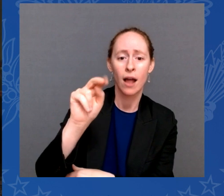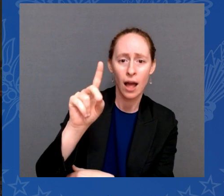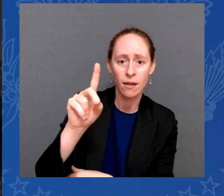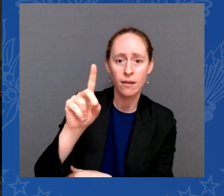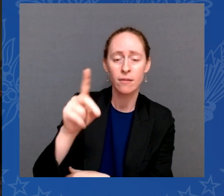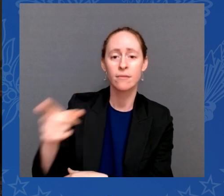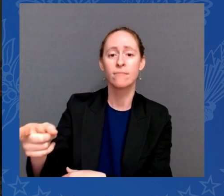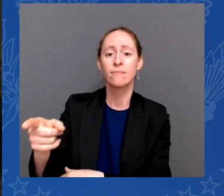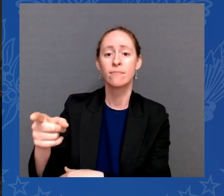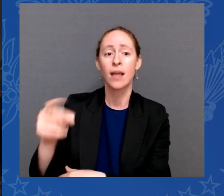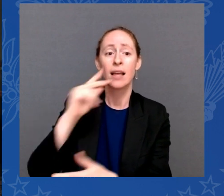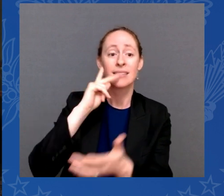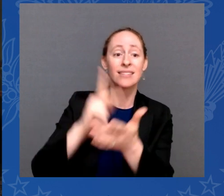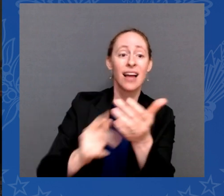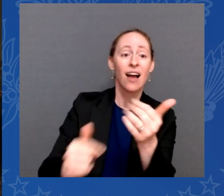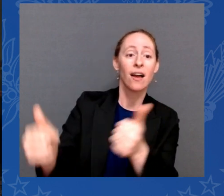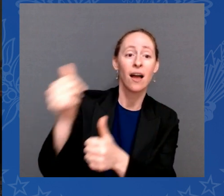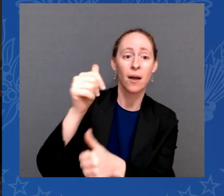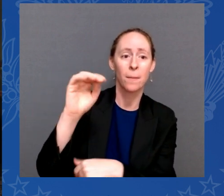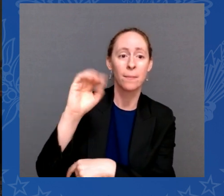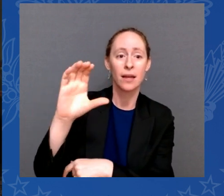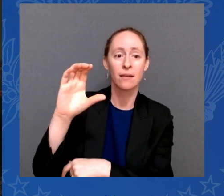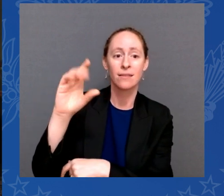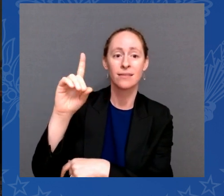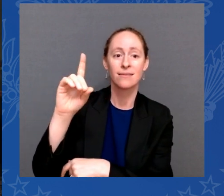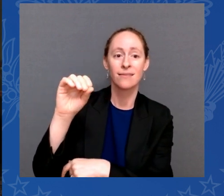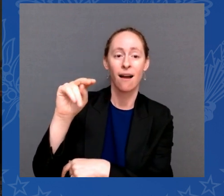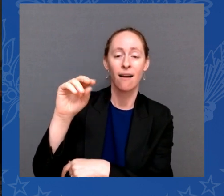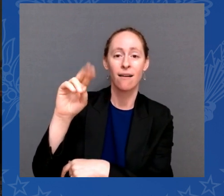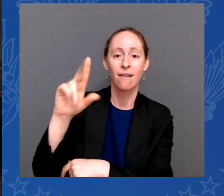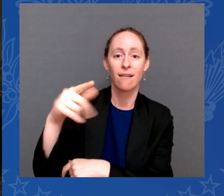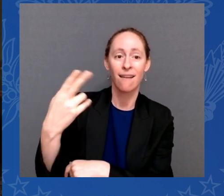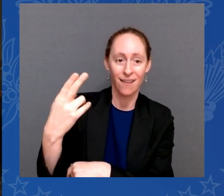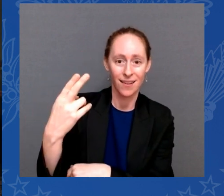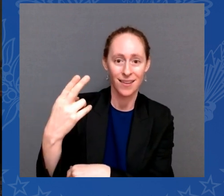right to choose reproductive healthcare in the wake of the Supreme Court's extreme decision